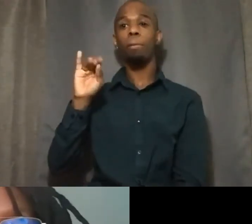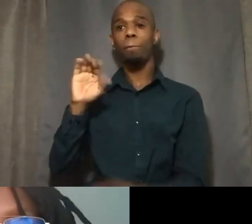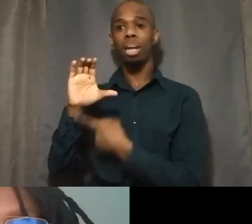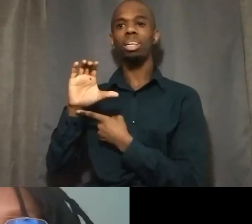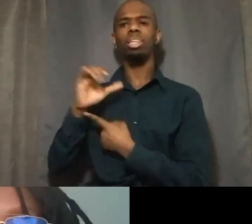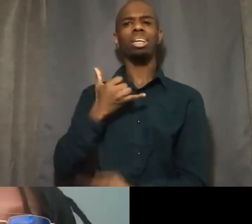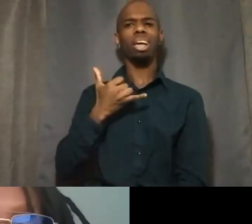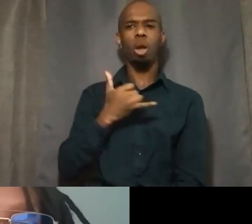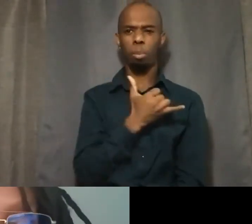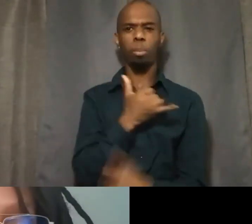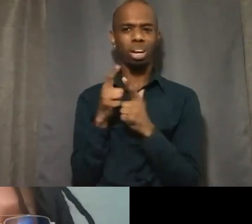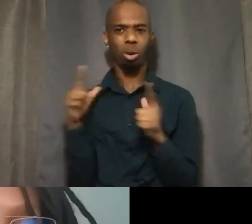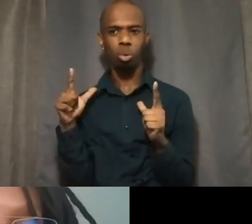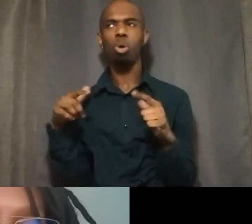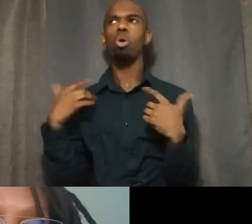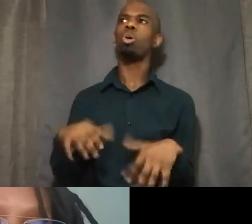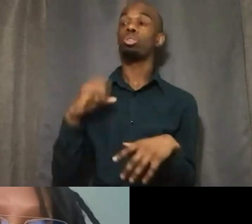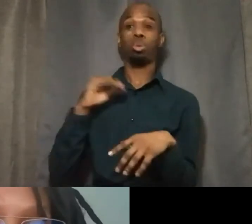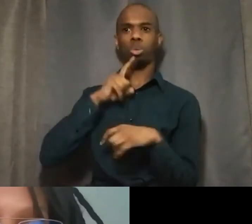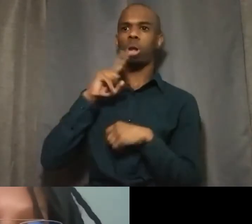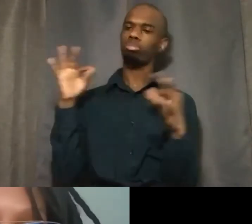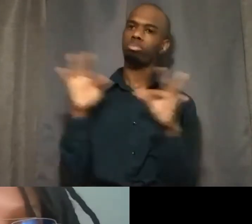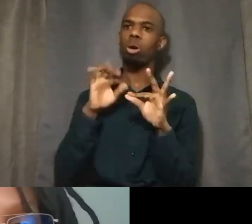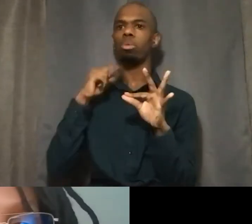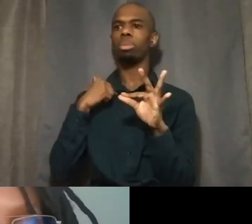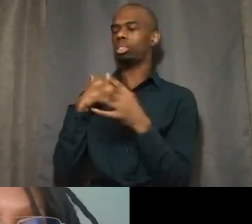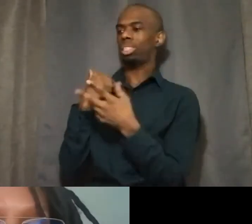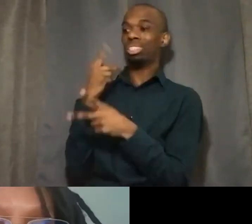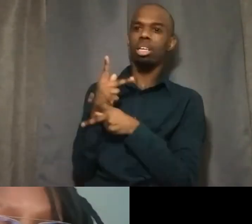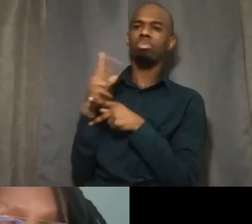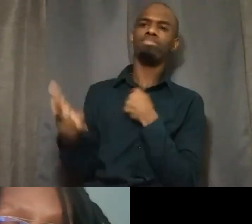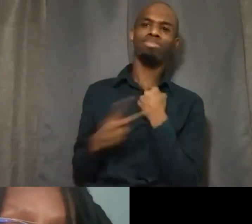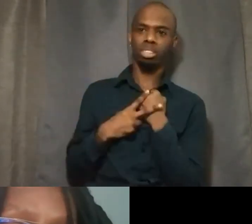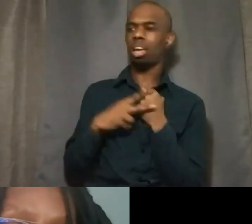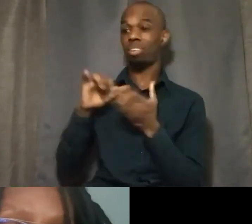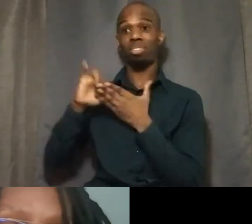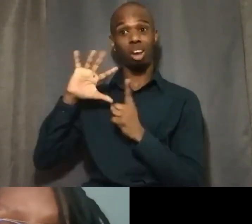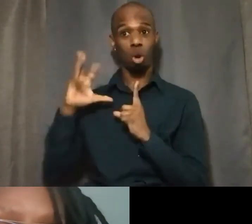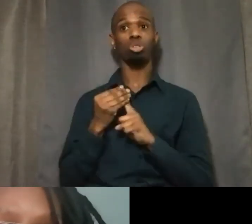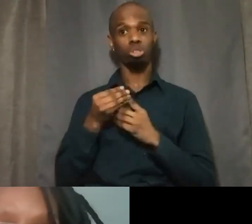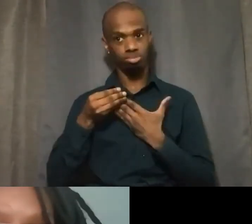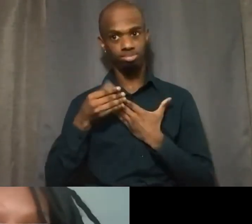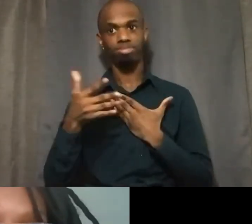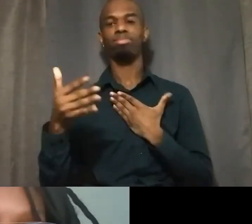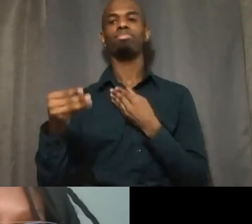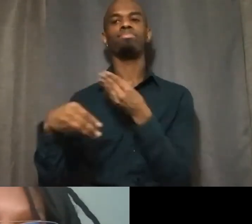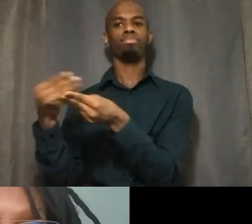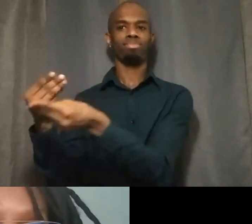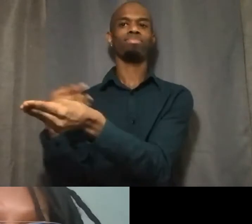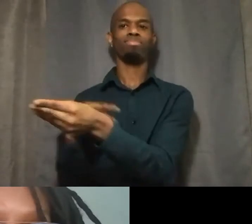So, I'm still basking in the light of all that. ASHE, yes, I can't wait to see my mom.